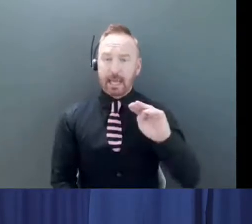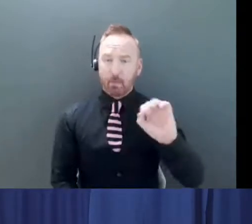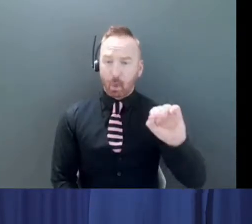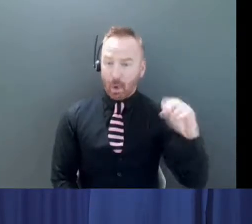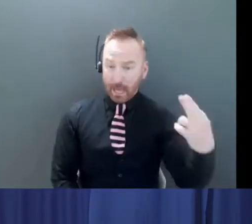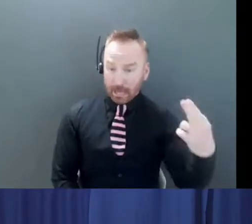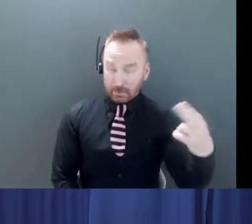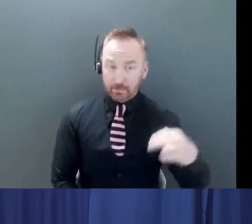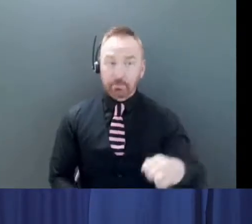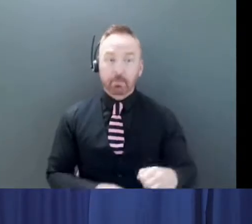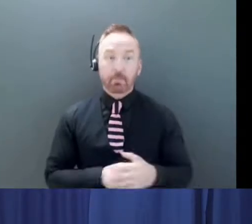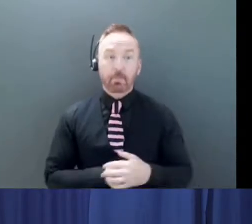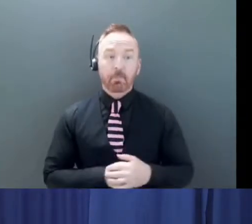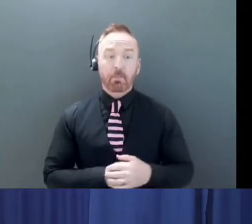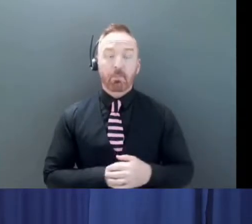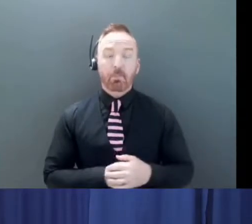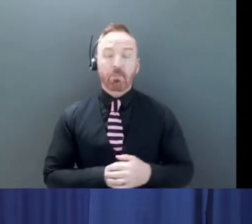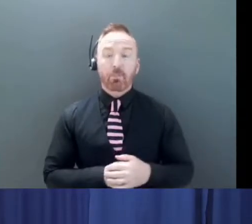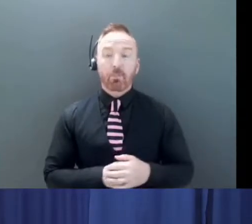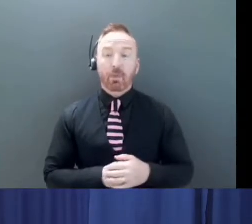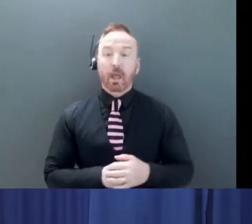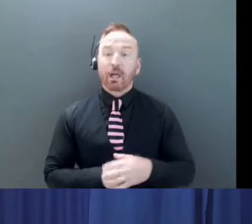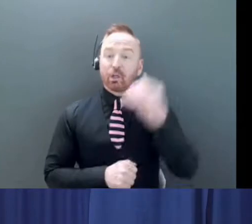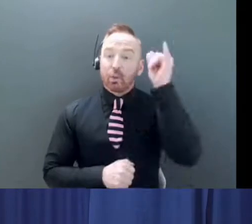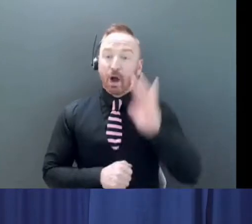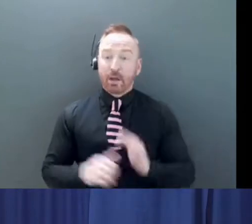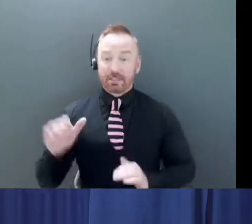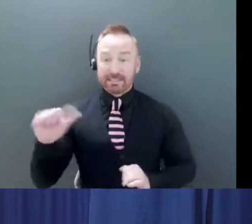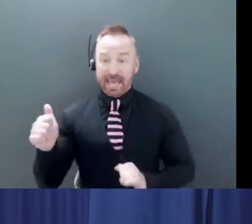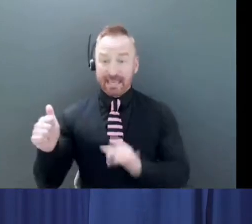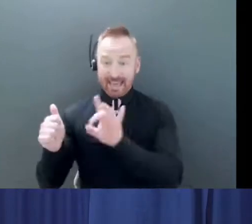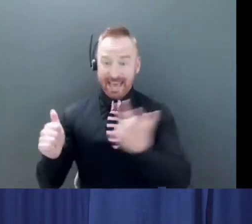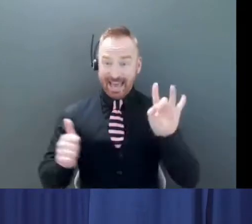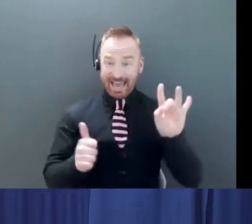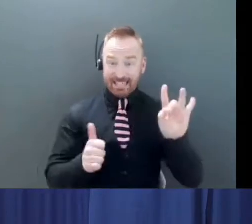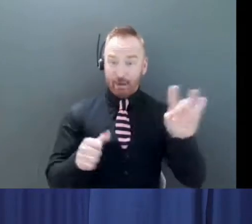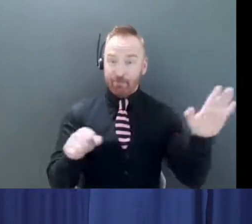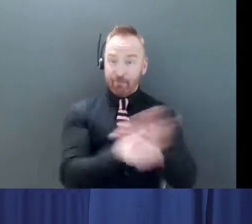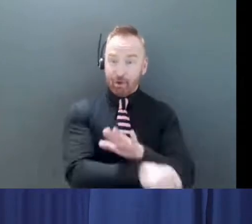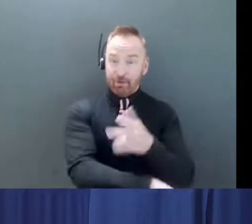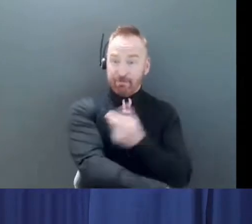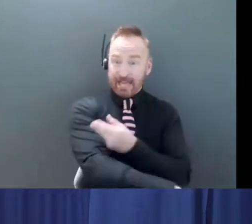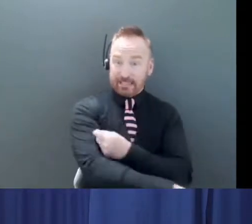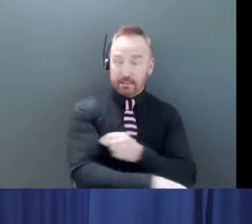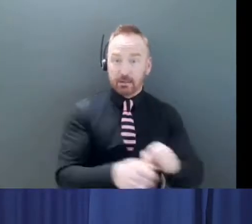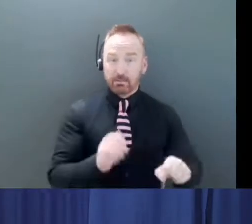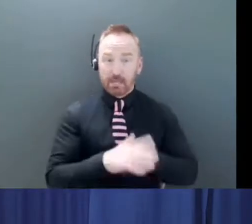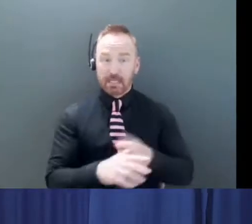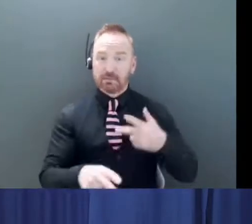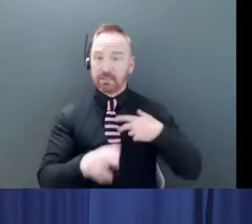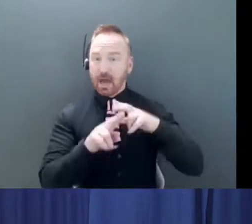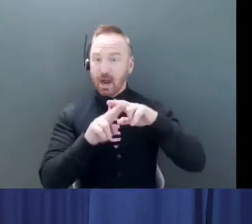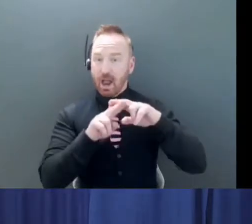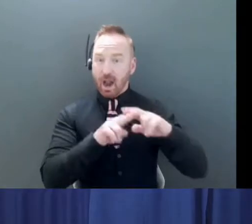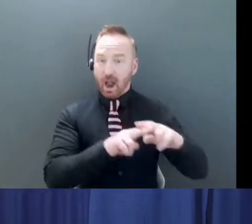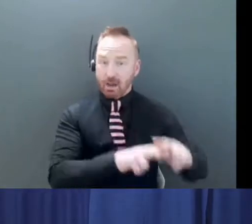out of ten Yukoners fully vaccinated and case counts